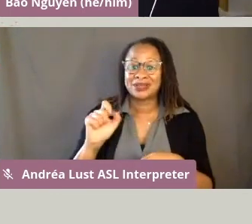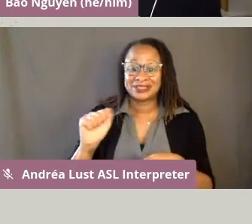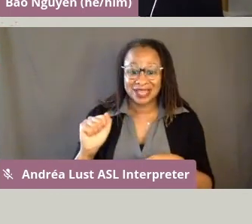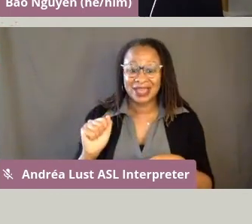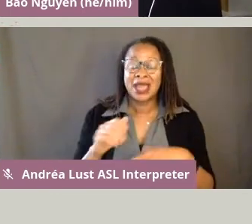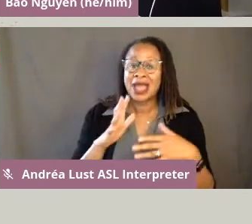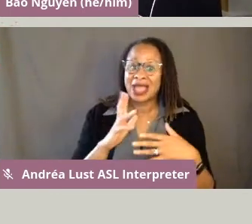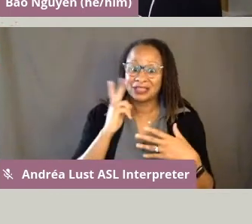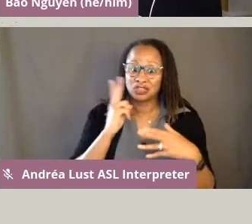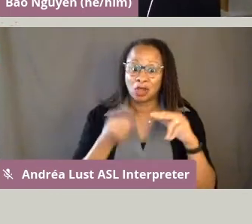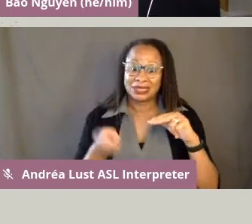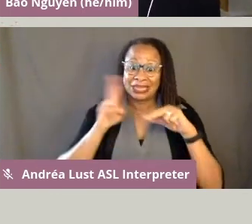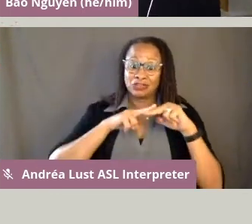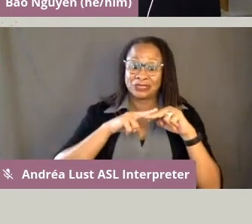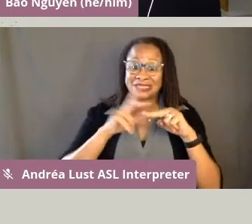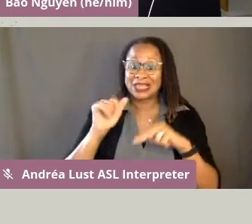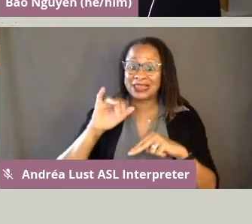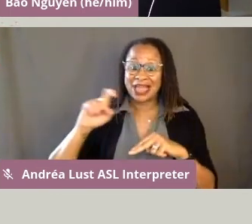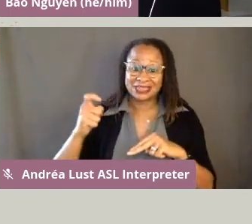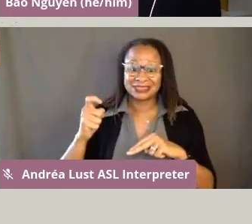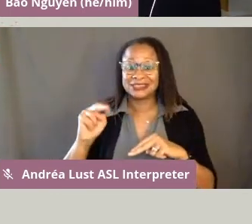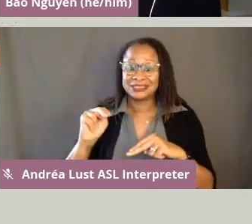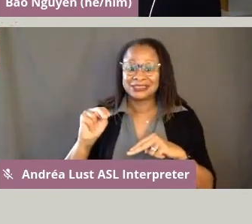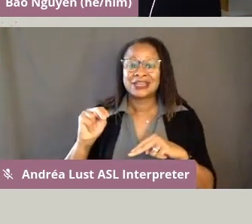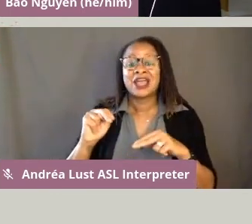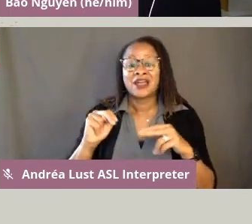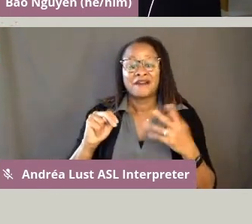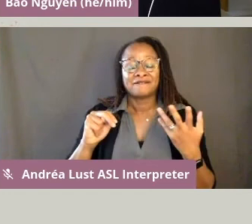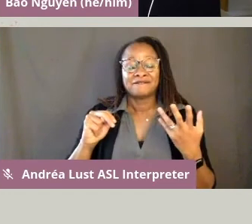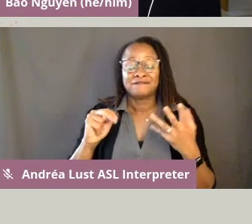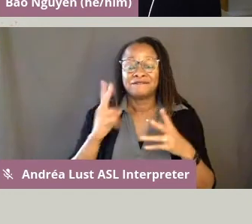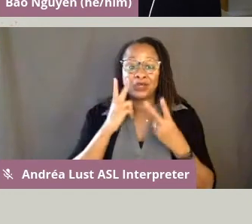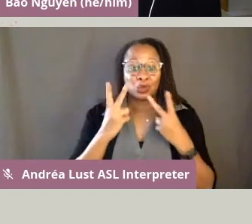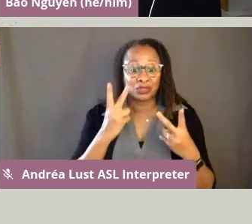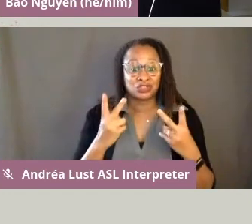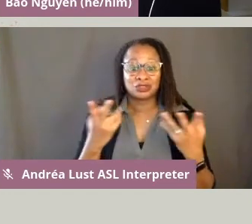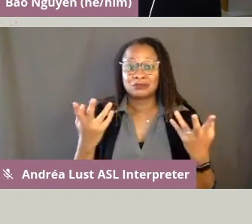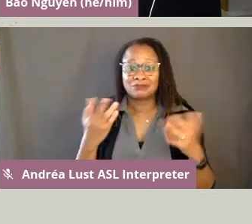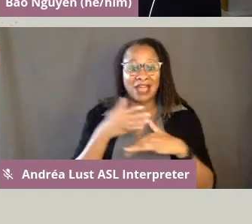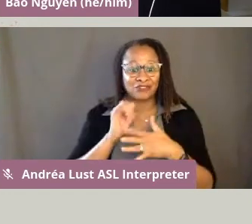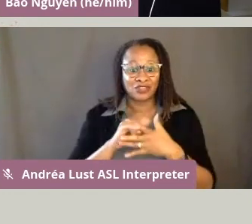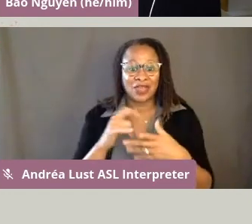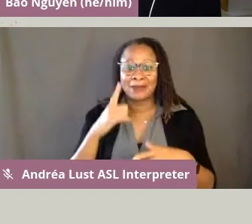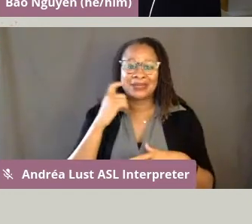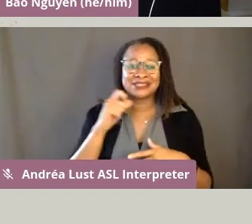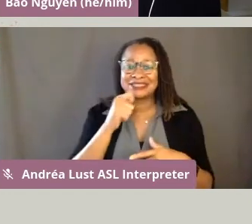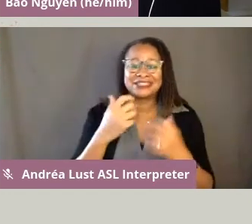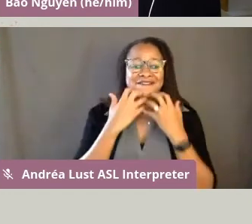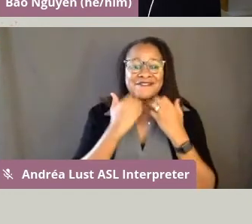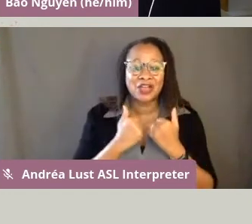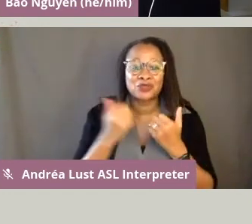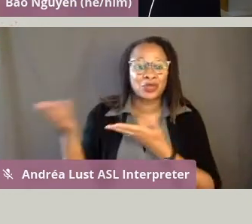after that, that then dropped off. Because they didn't value that they were gonna bring in this whole new audience and what else,